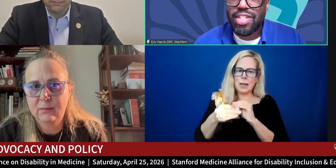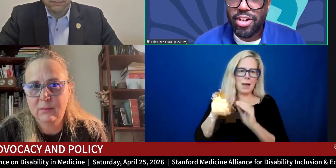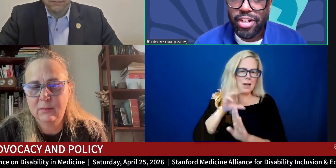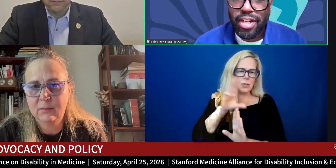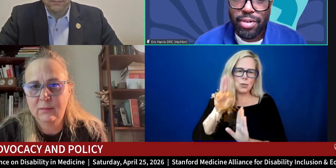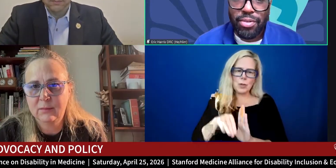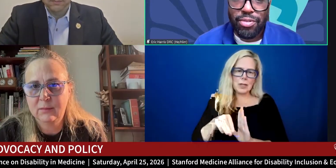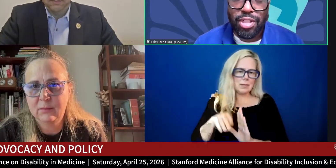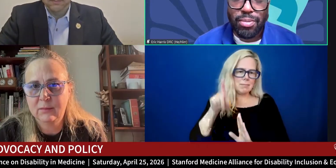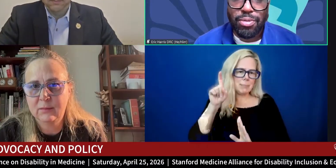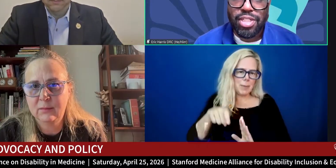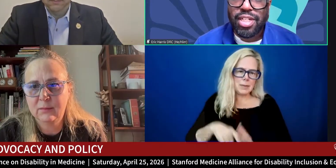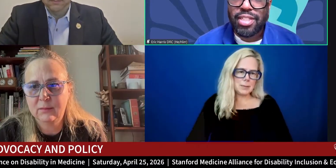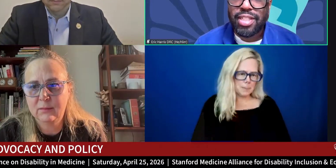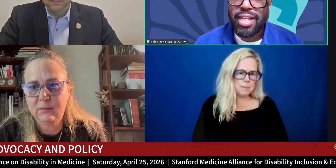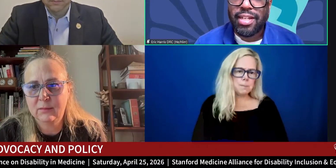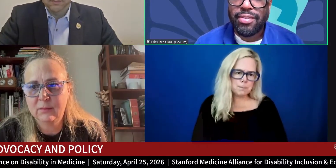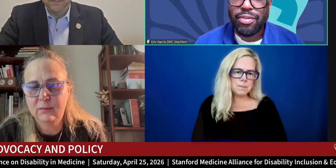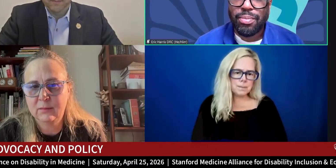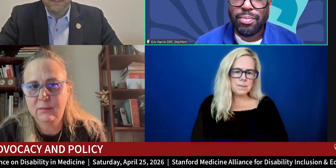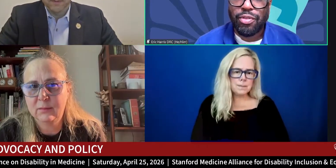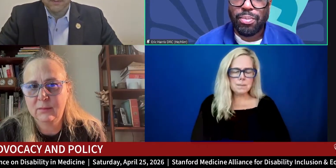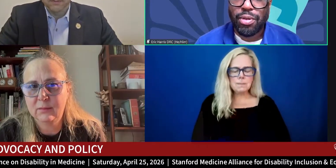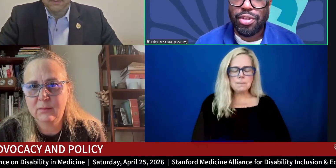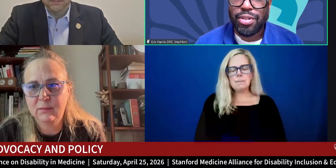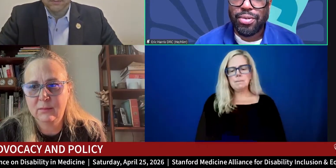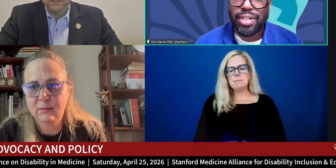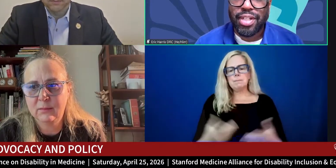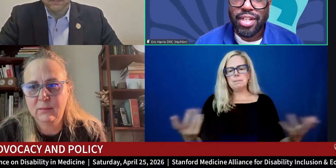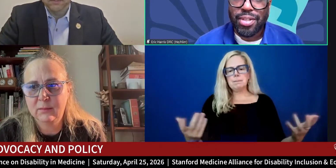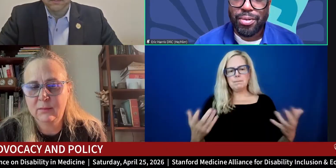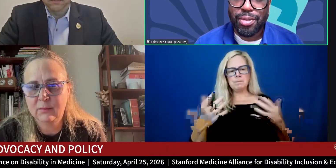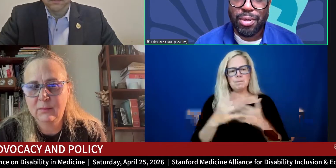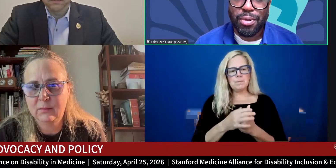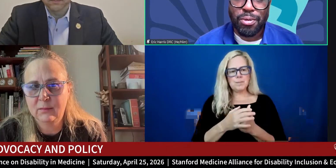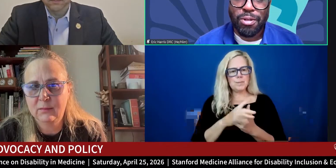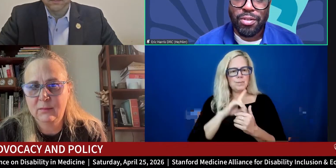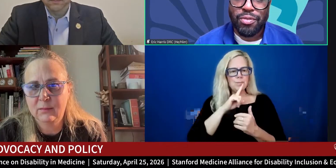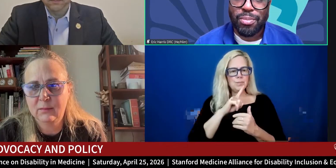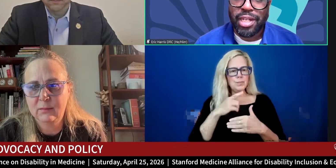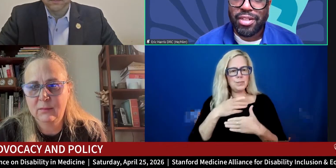This is Eric. I I really appreciate that from from both of you and you you both are wonderful